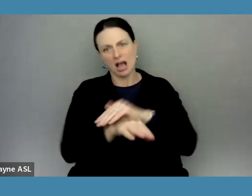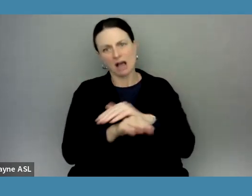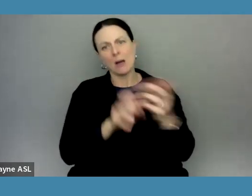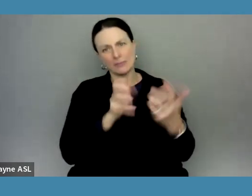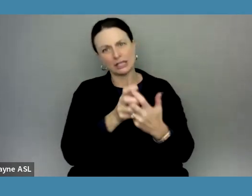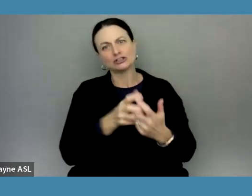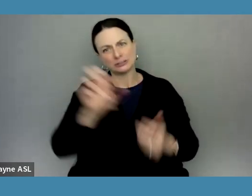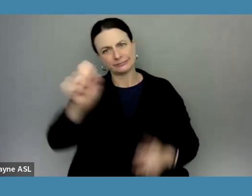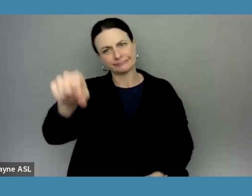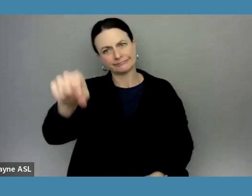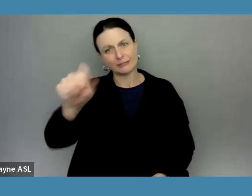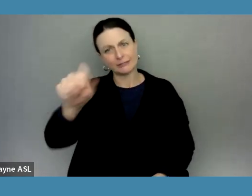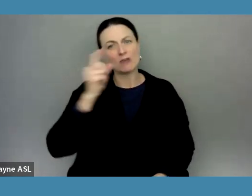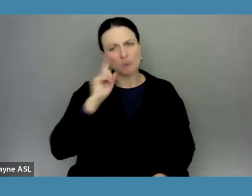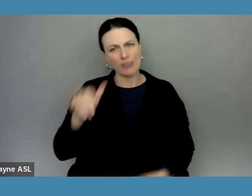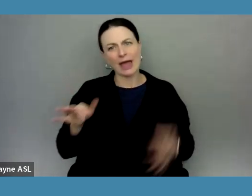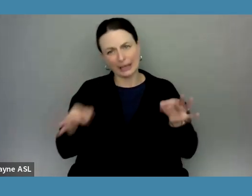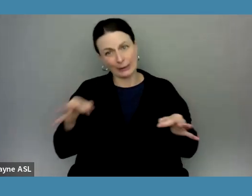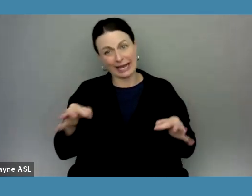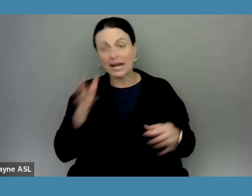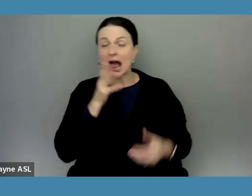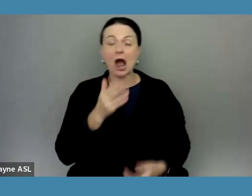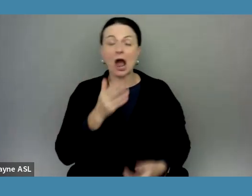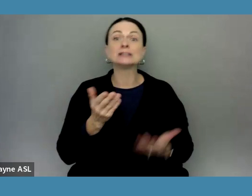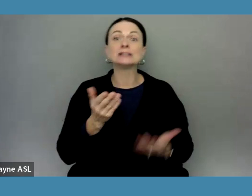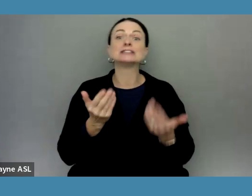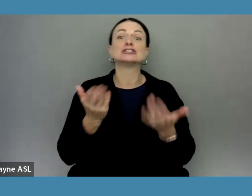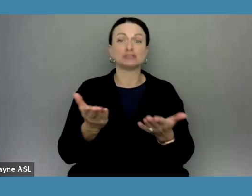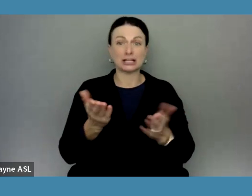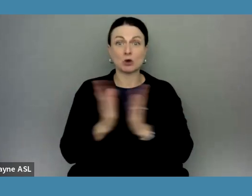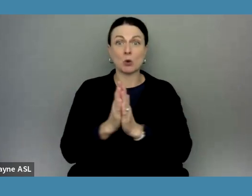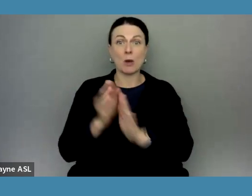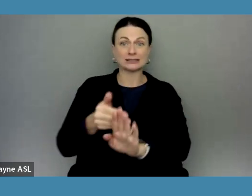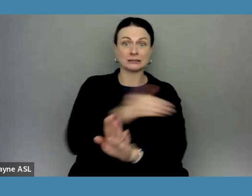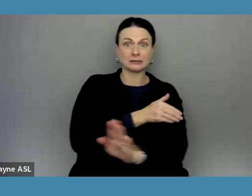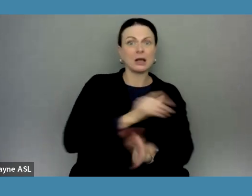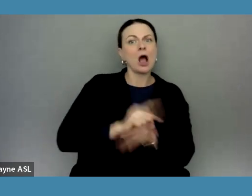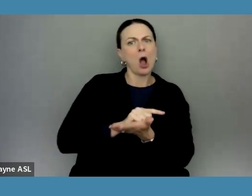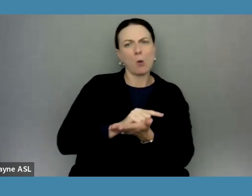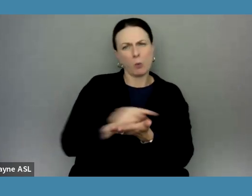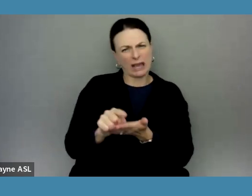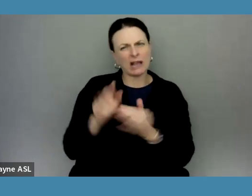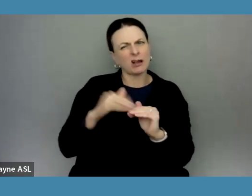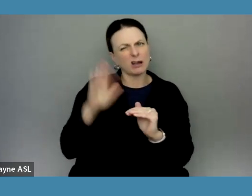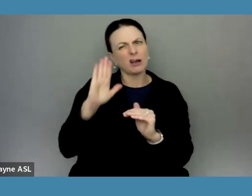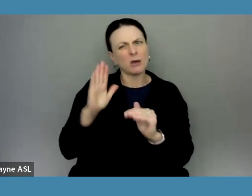for the fair hearing and I would suggest requesting those at least a week before the hearing is scheduled to be held.